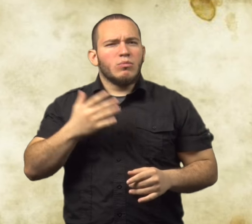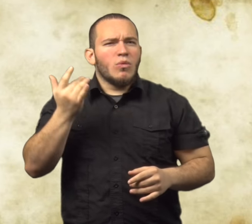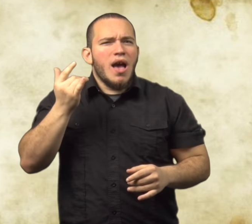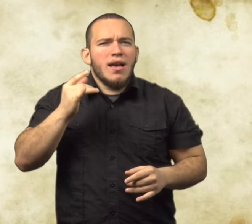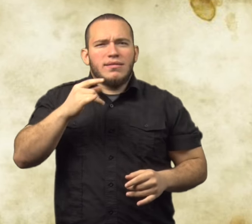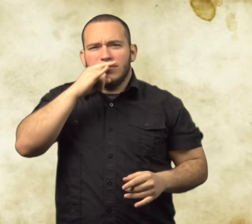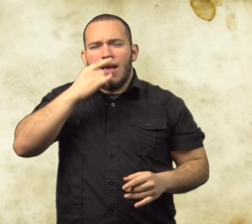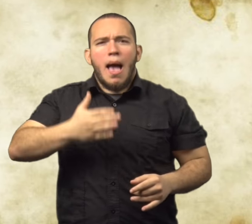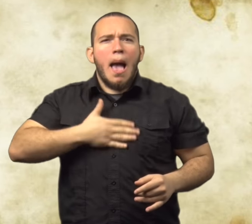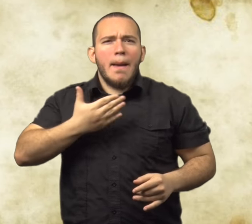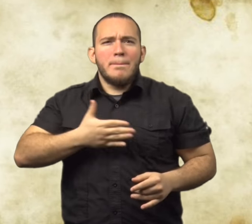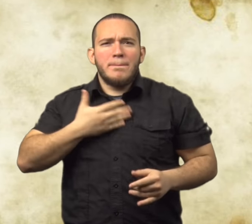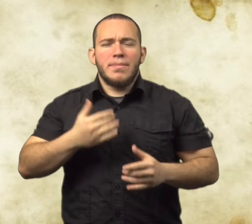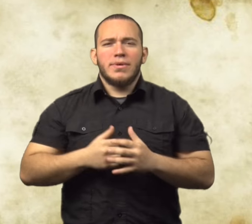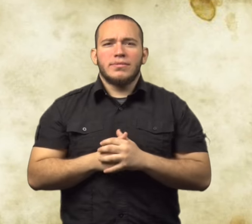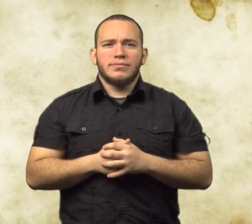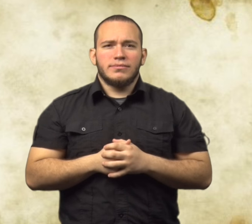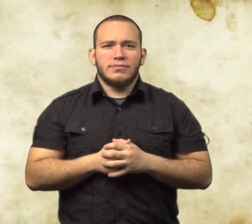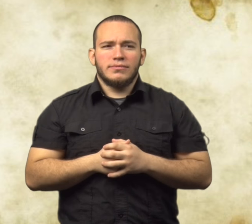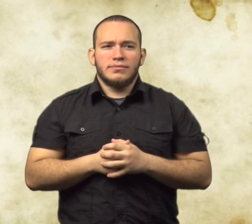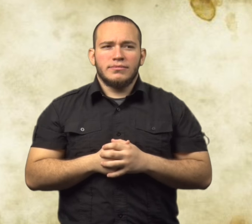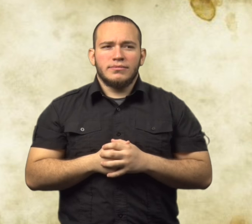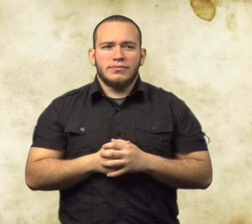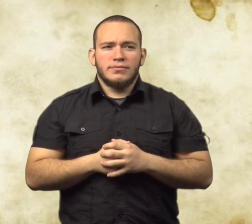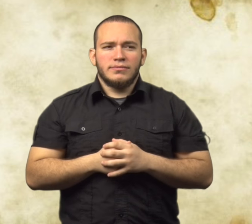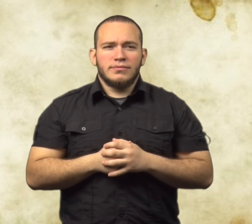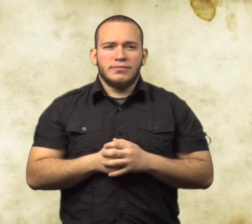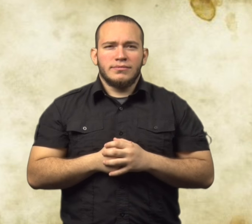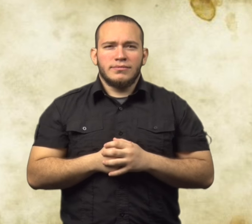But, the kids are happy. Why do you think children would be happy?